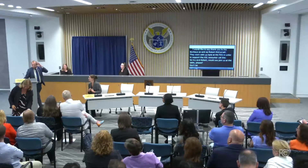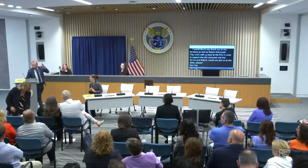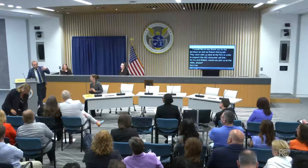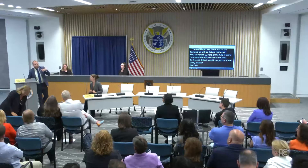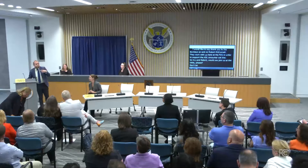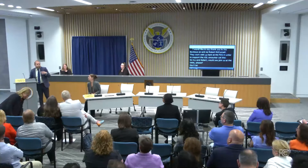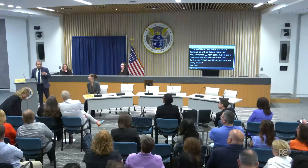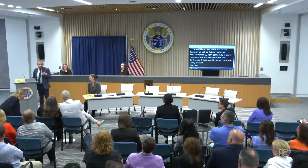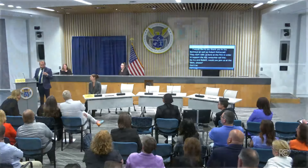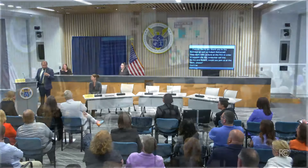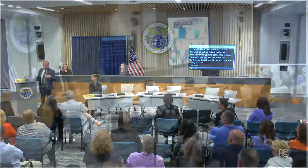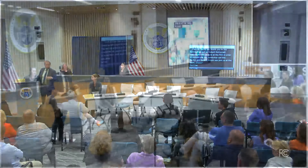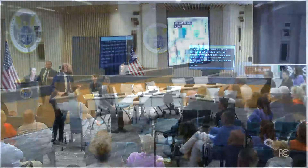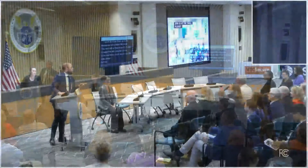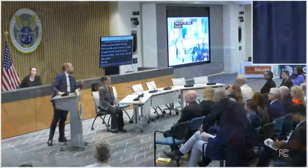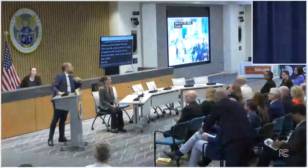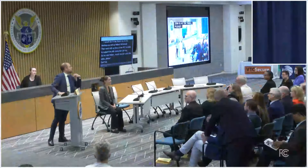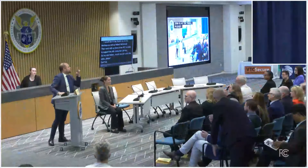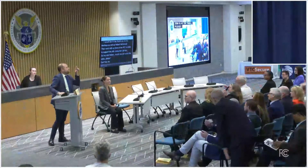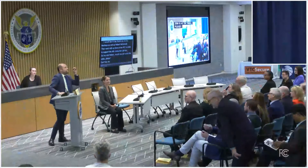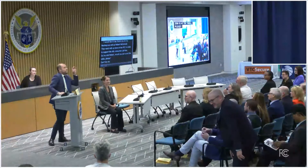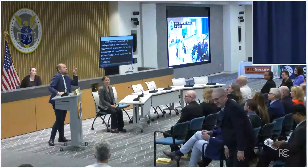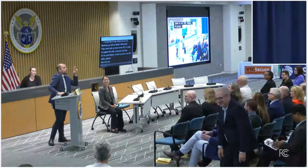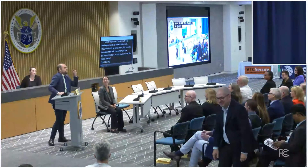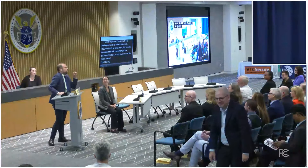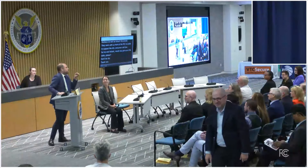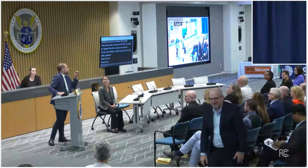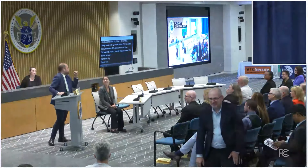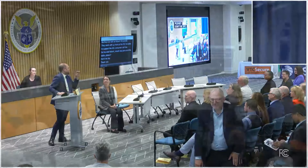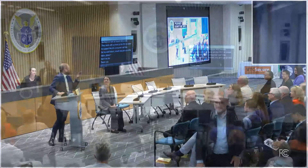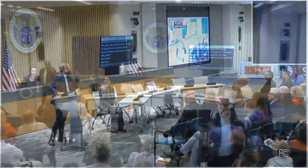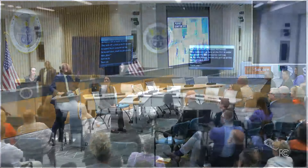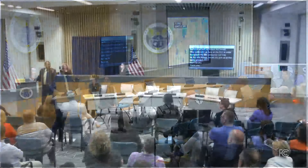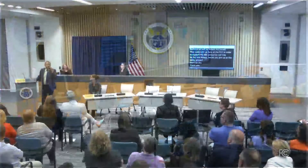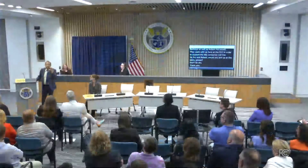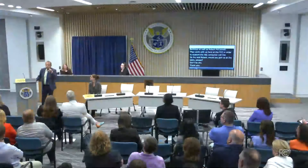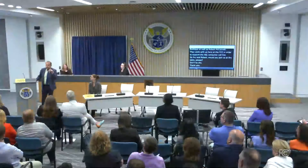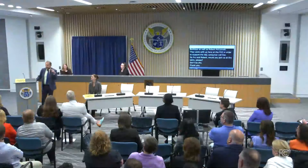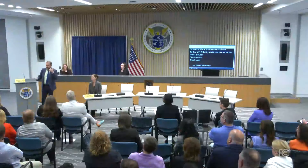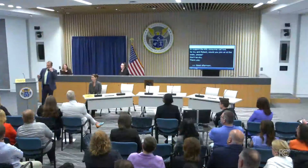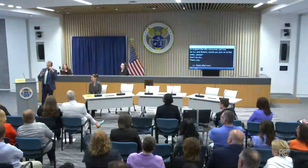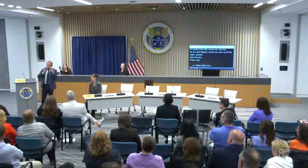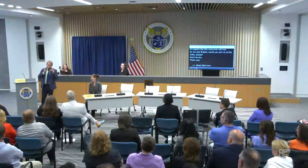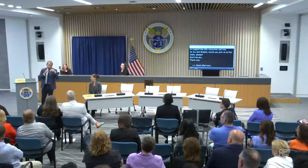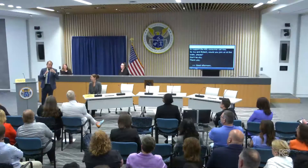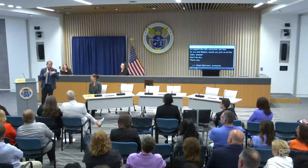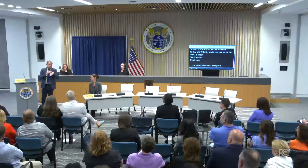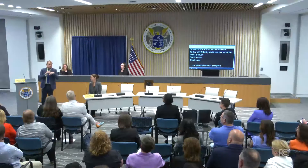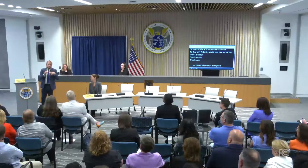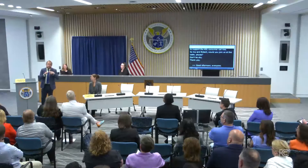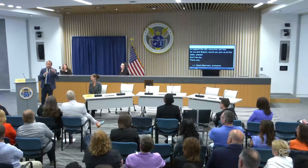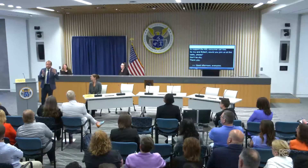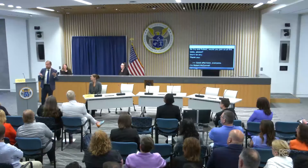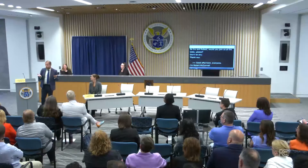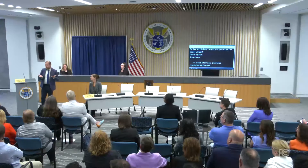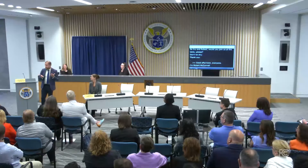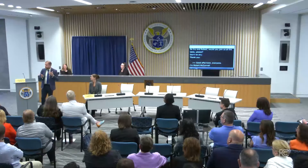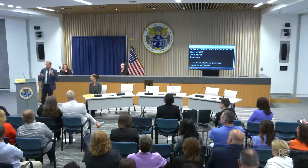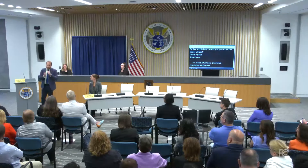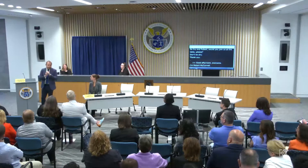THE ASL CONSUMER CALL LINE. SO IVY AND ROBERT, WOULD YOU JOIN US AT THE TABLE, PLEASE?